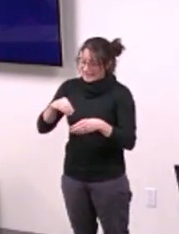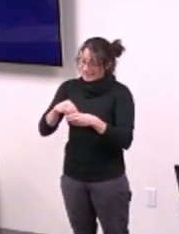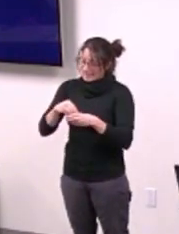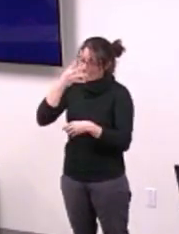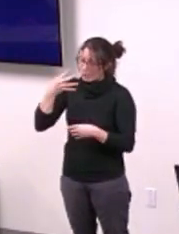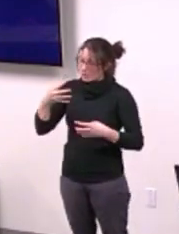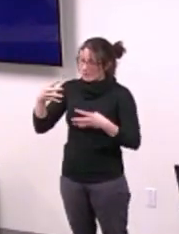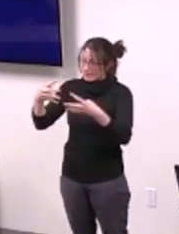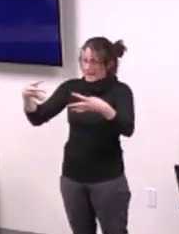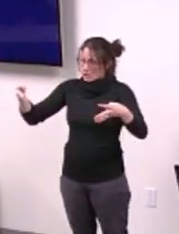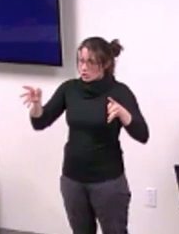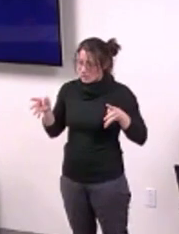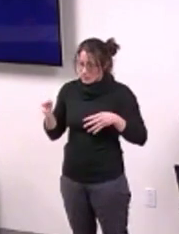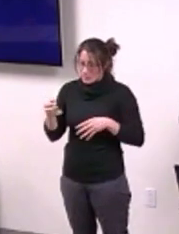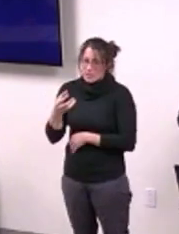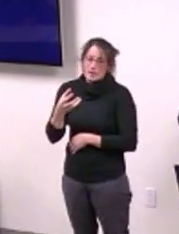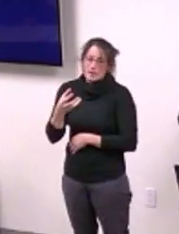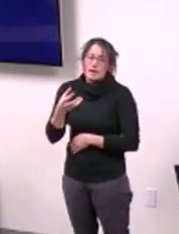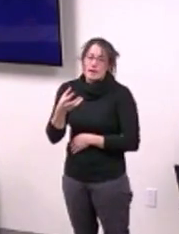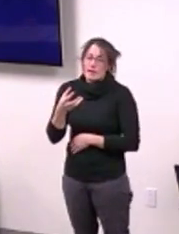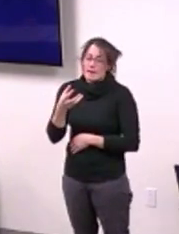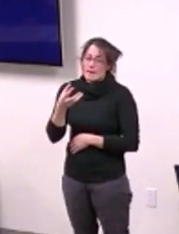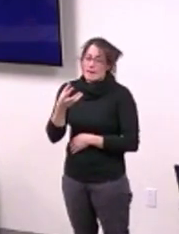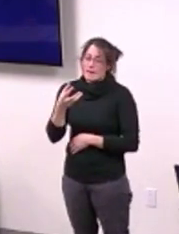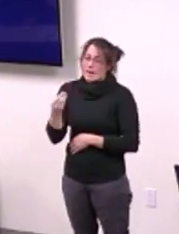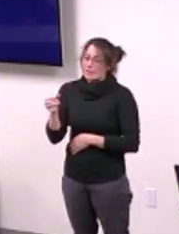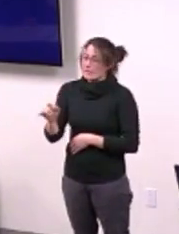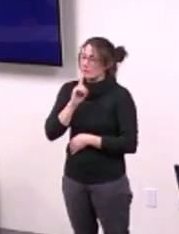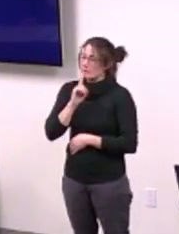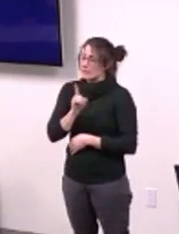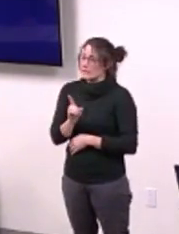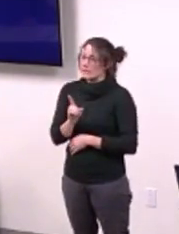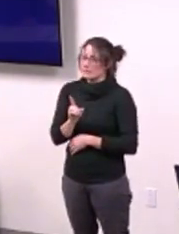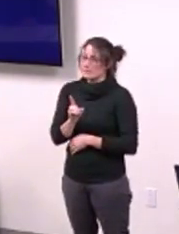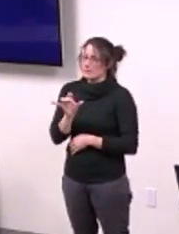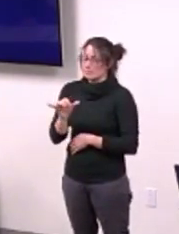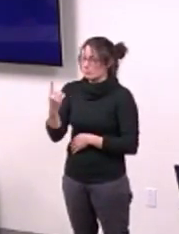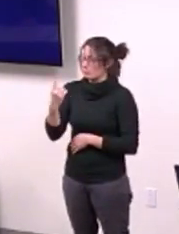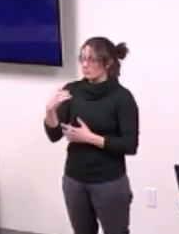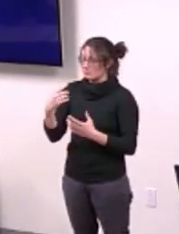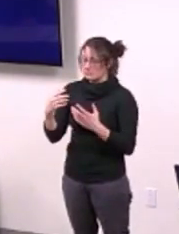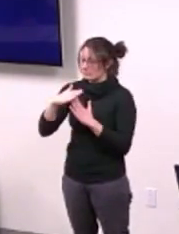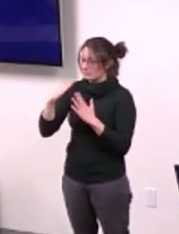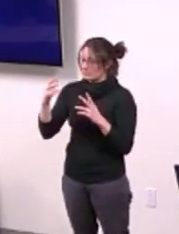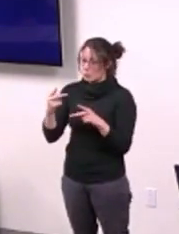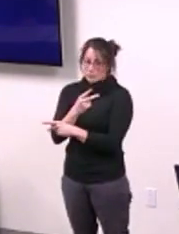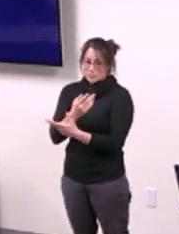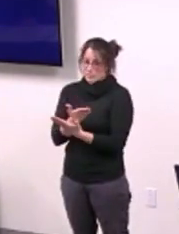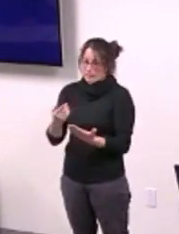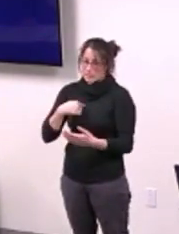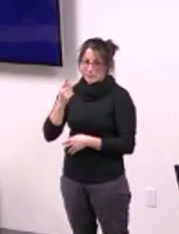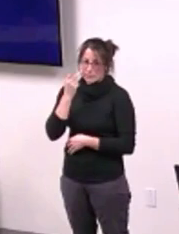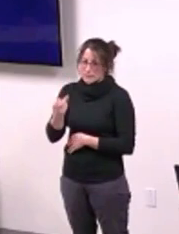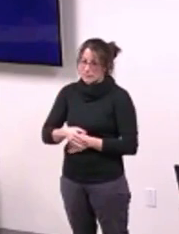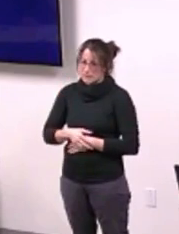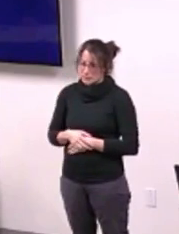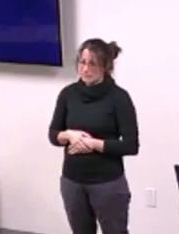And it's among, it's among the worst thing that I've seen in a, in a long time.